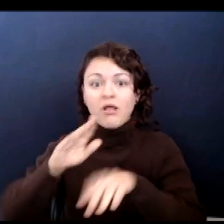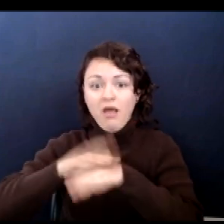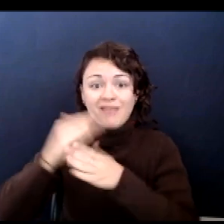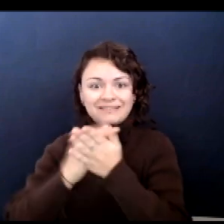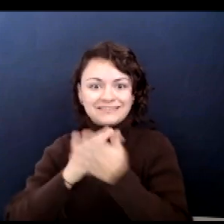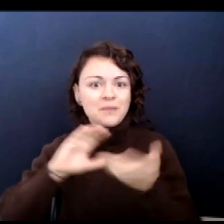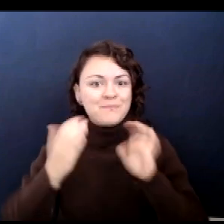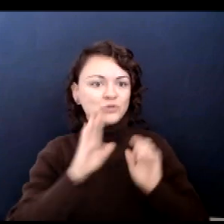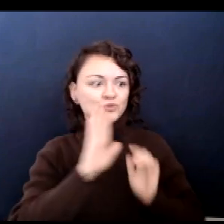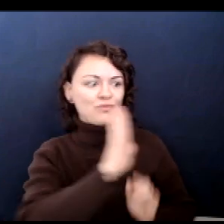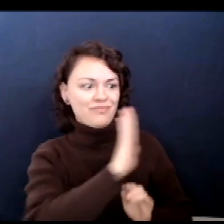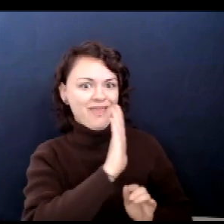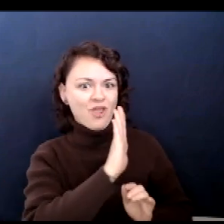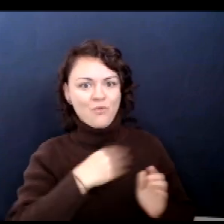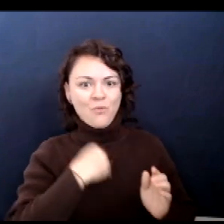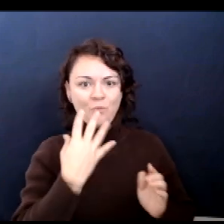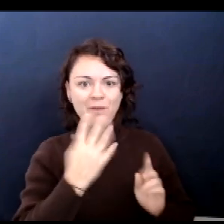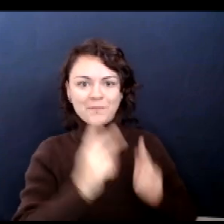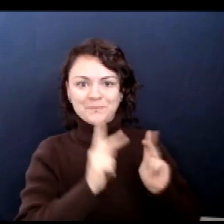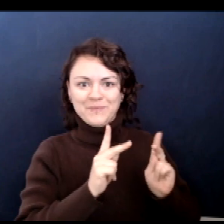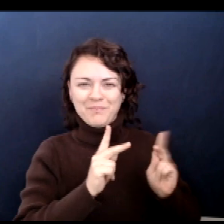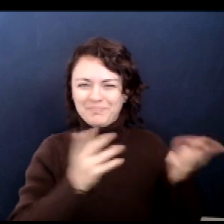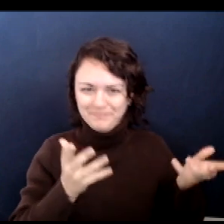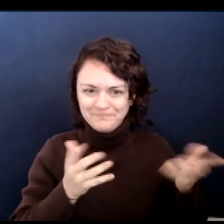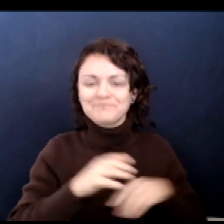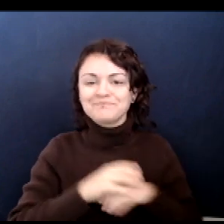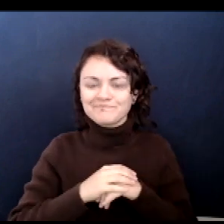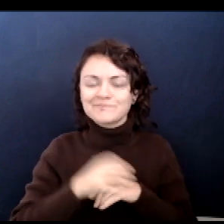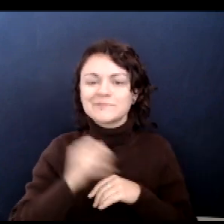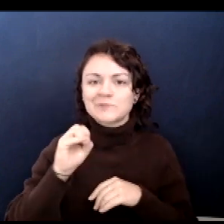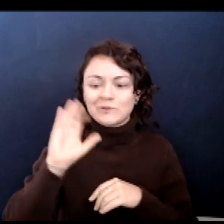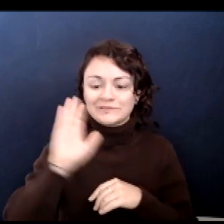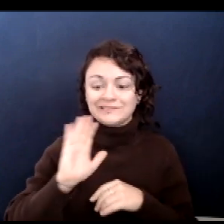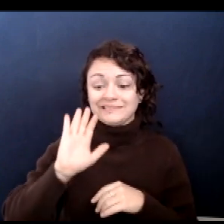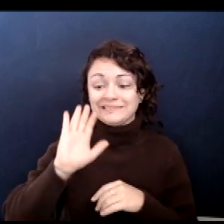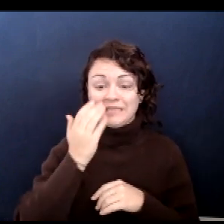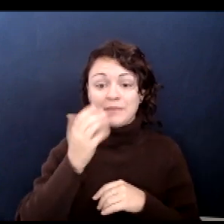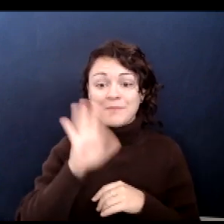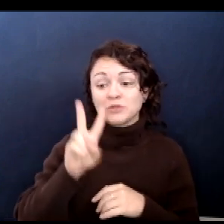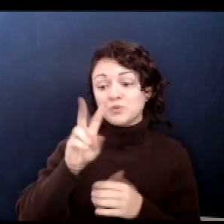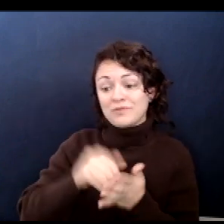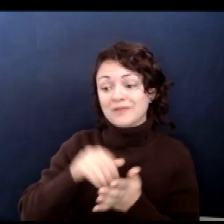Numerically, that looks like 2,671 black